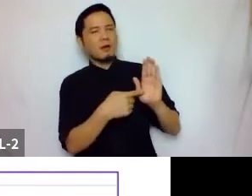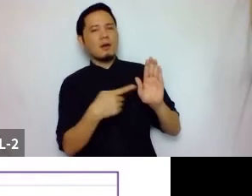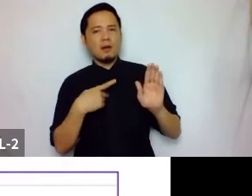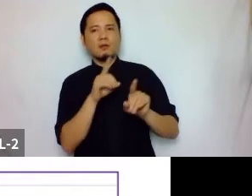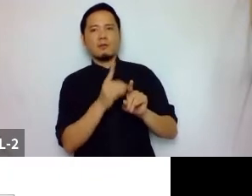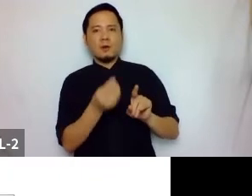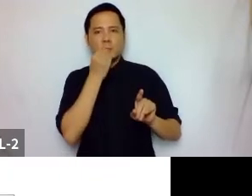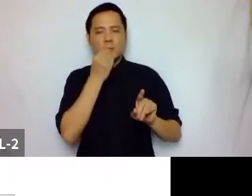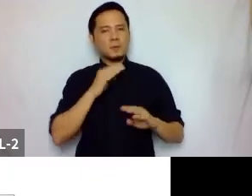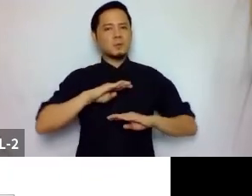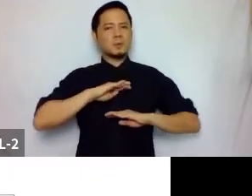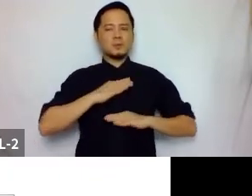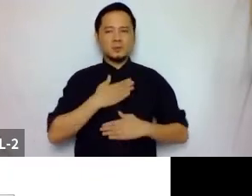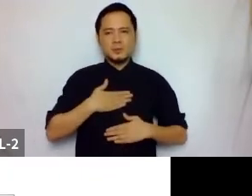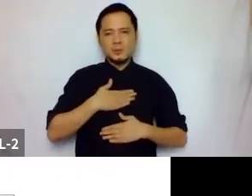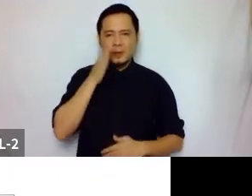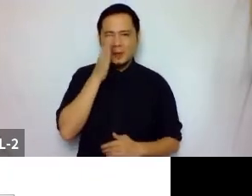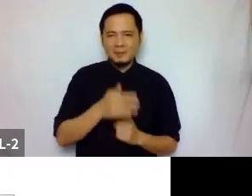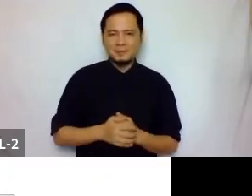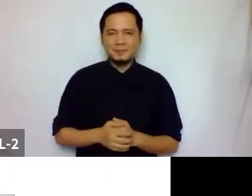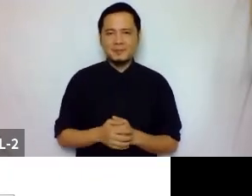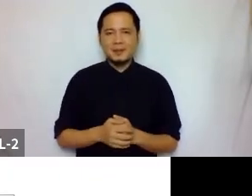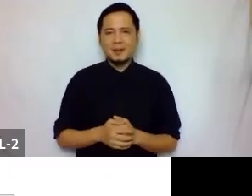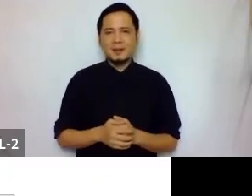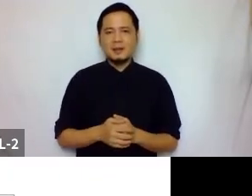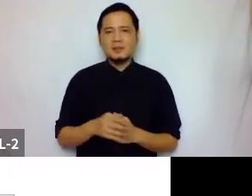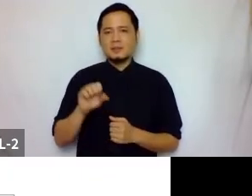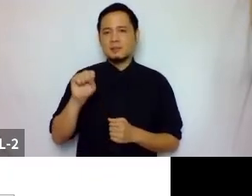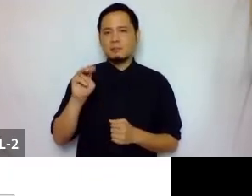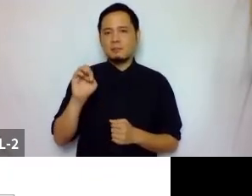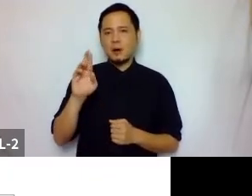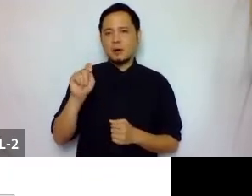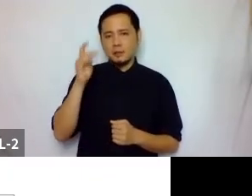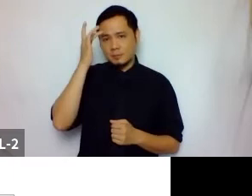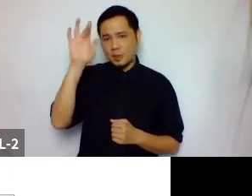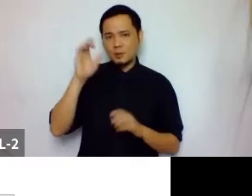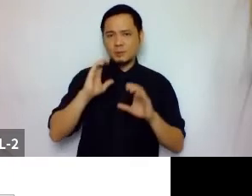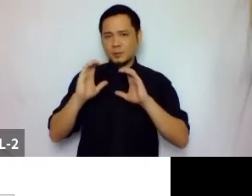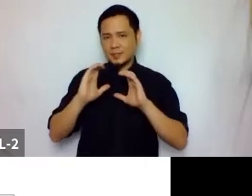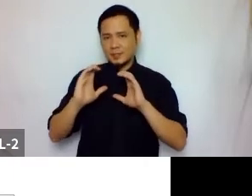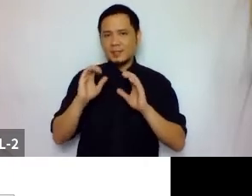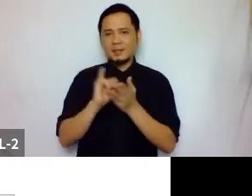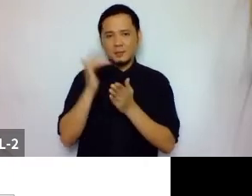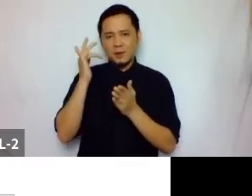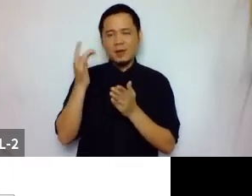So Smart Communications also helped us that’s why we called it Smart Bakuna Benefits.